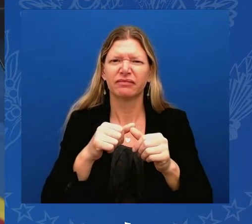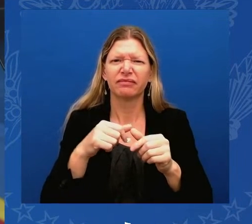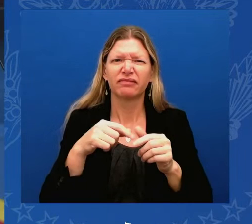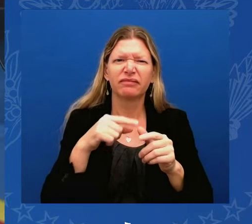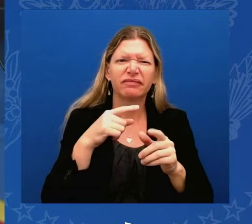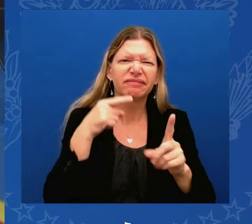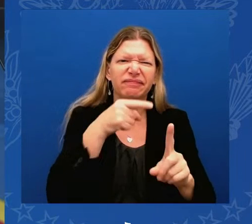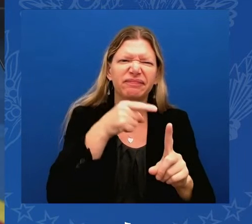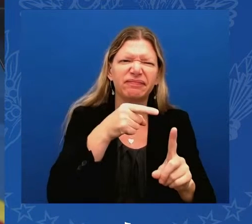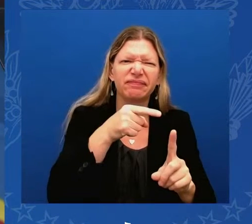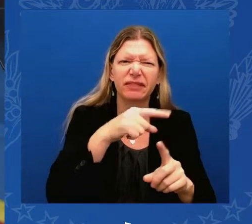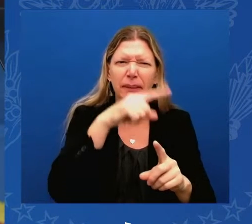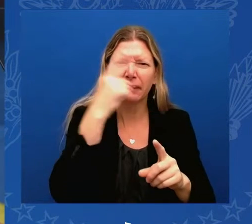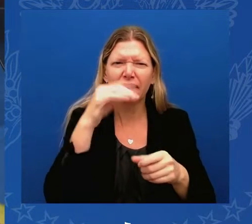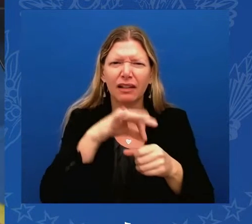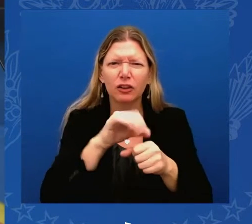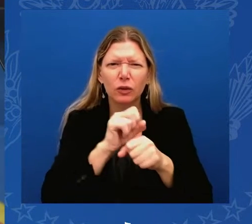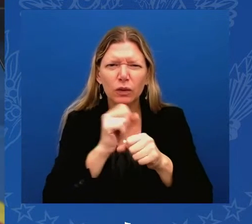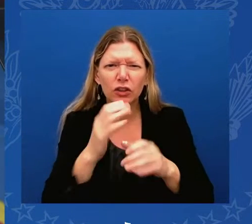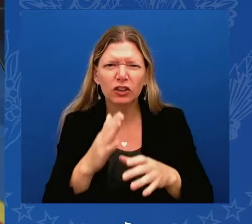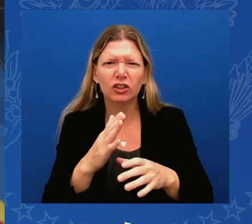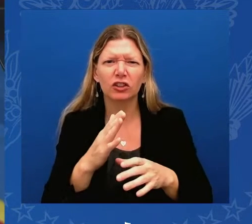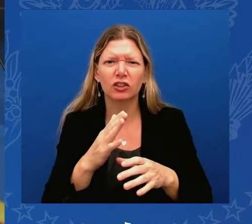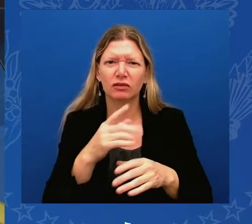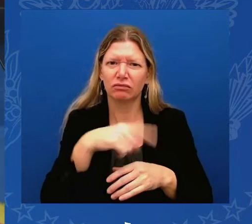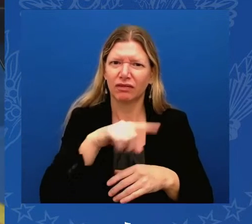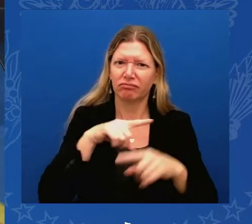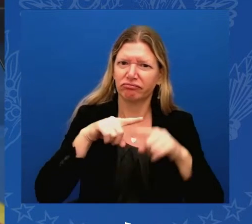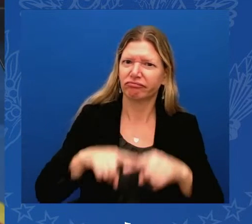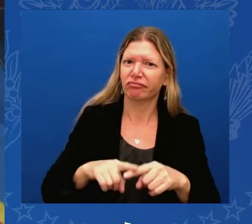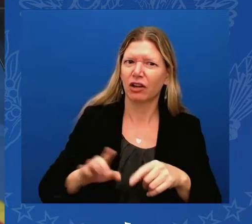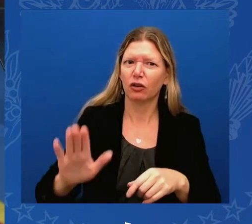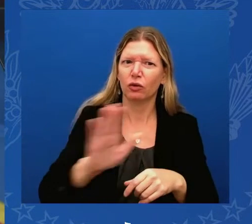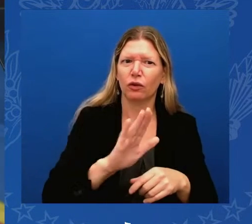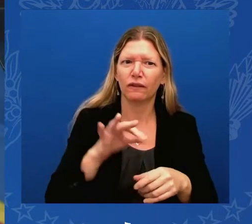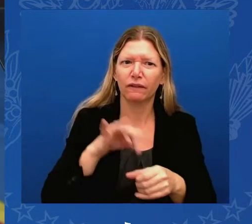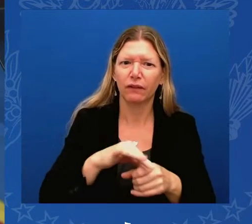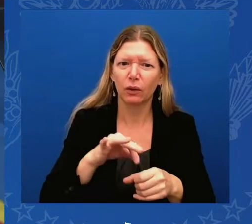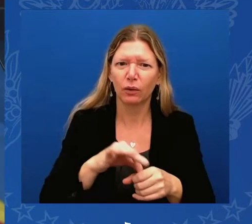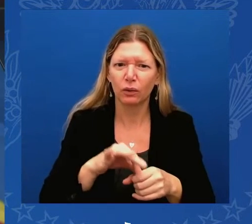Insurrectionists who storm the Capitol with Confederate flags